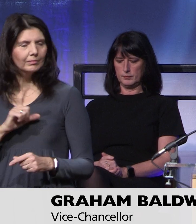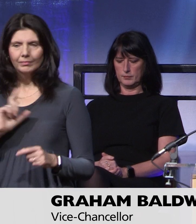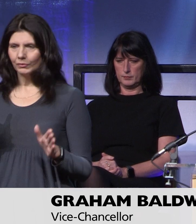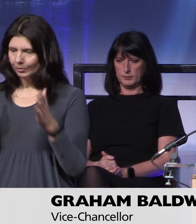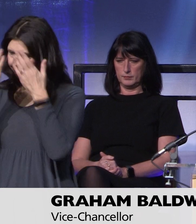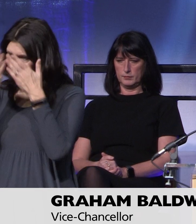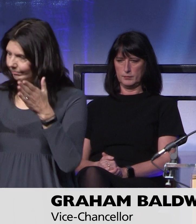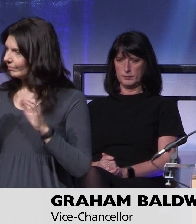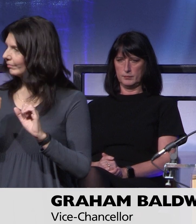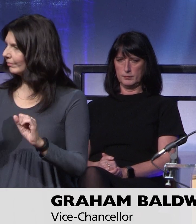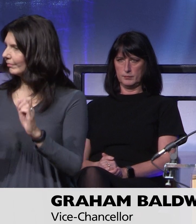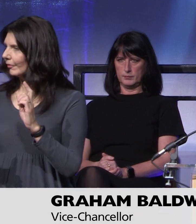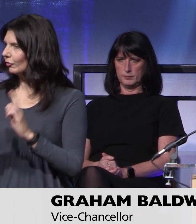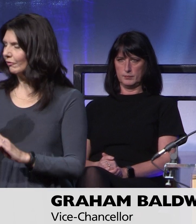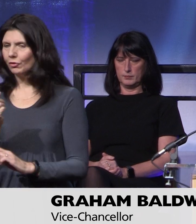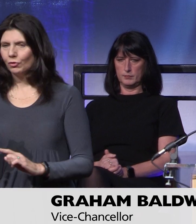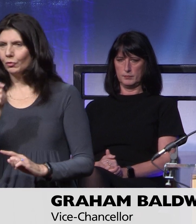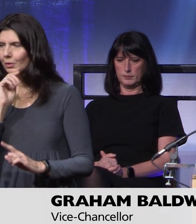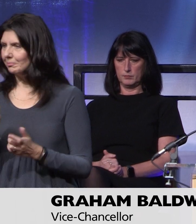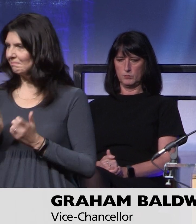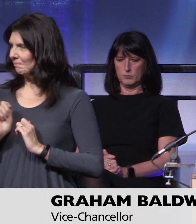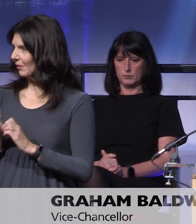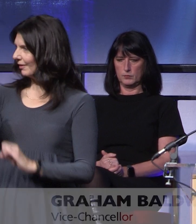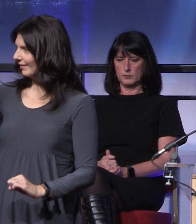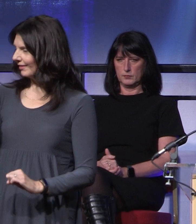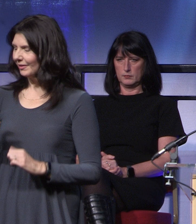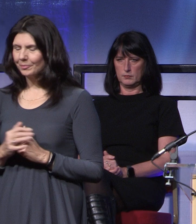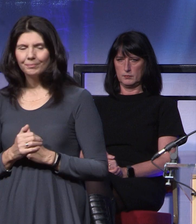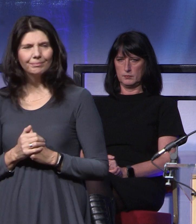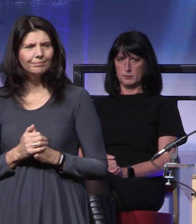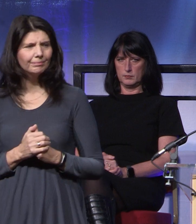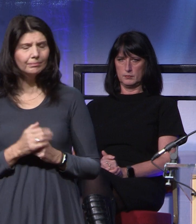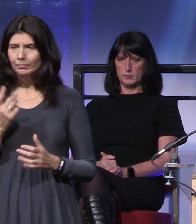achievement of our soon-to-be graduates this is only the second time that we